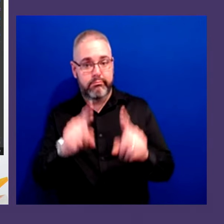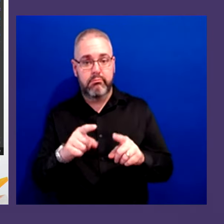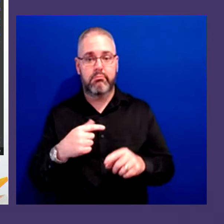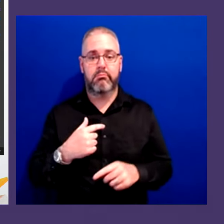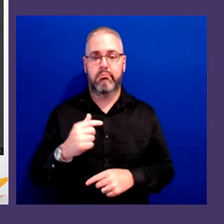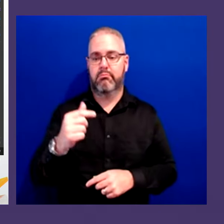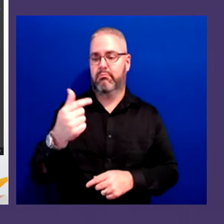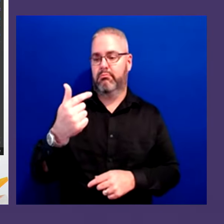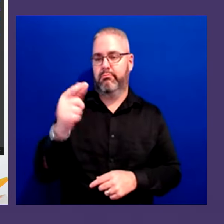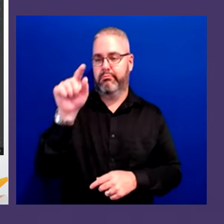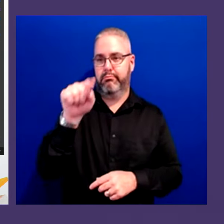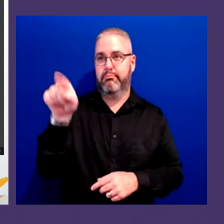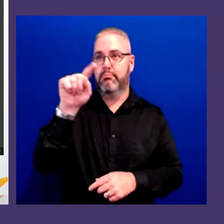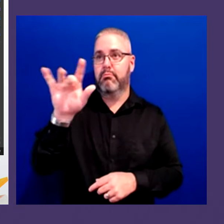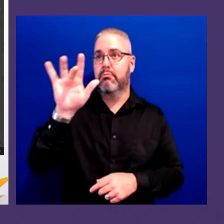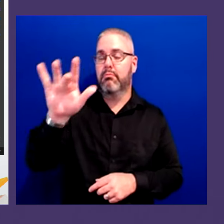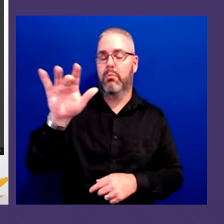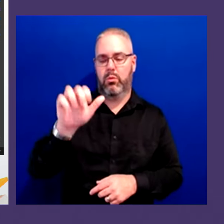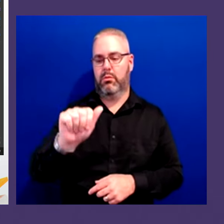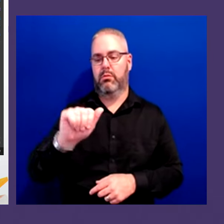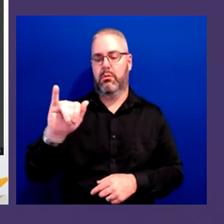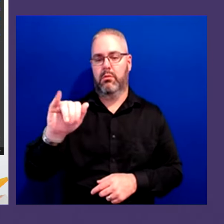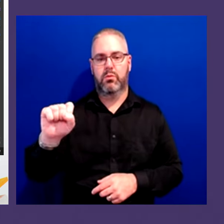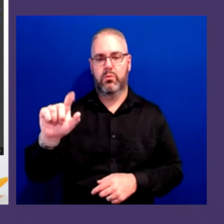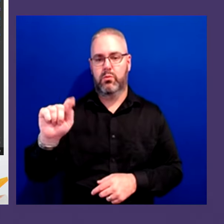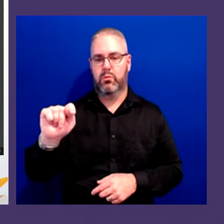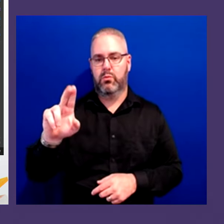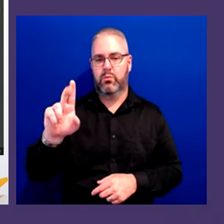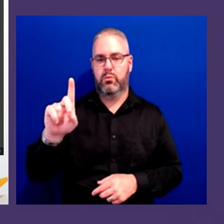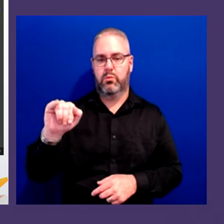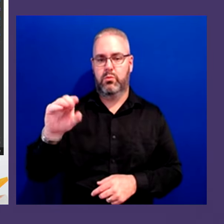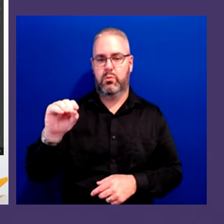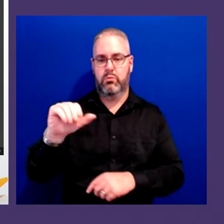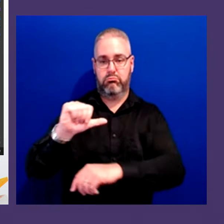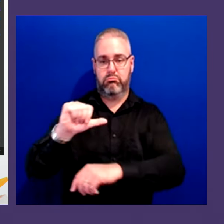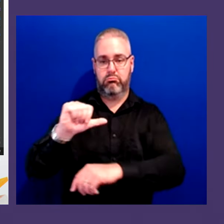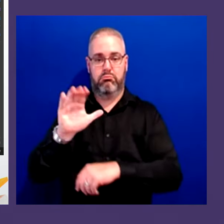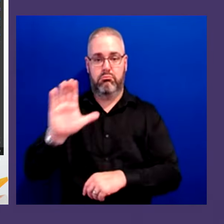or go to AI Studio settings, there is a option to select